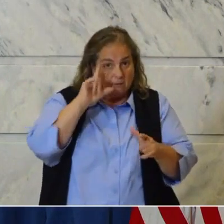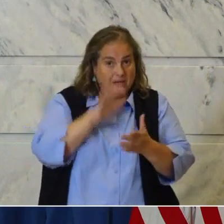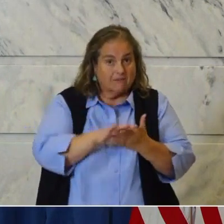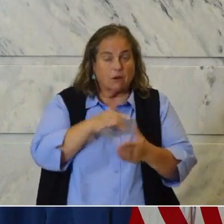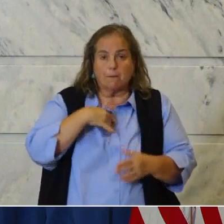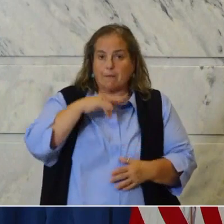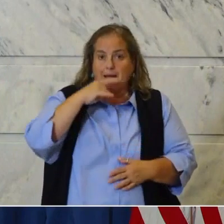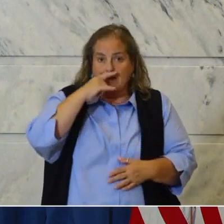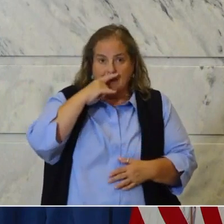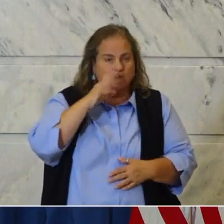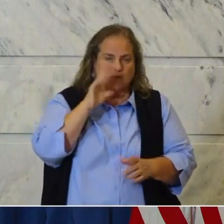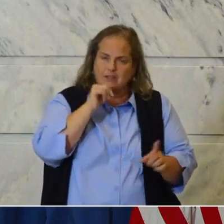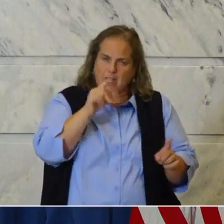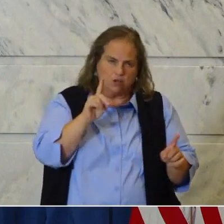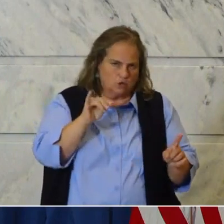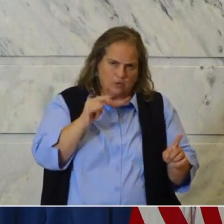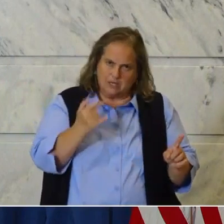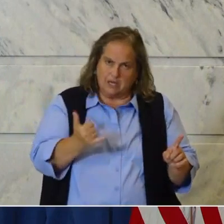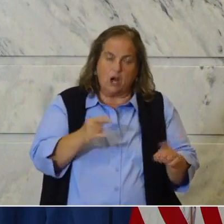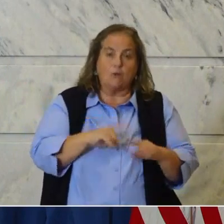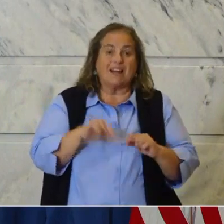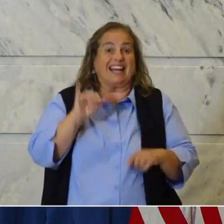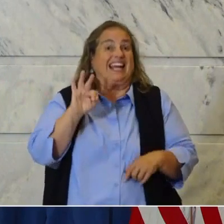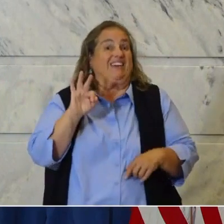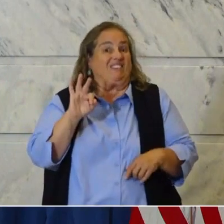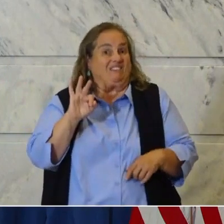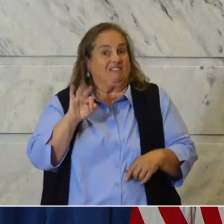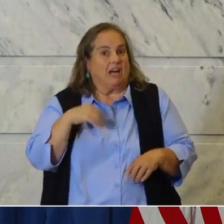going to do it right now, but if I was in that situation, I would say if this